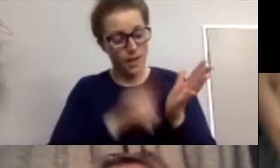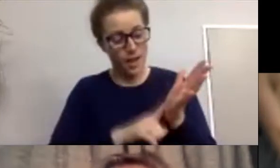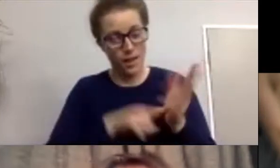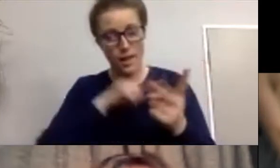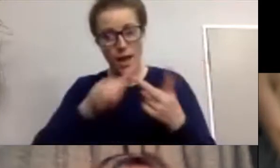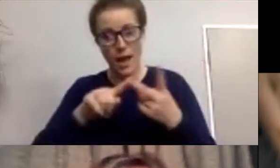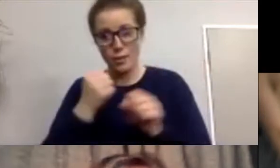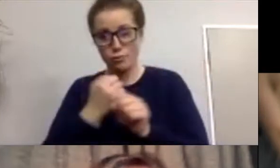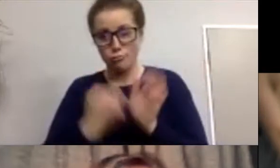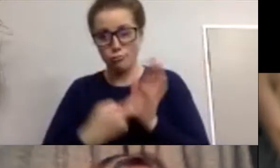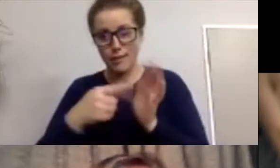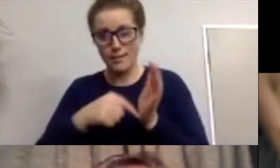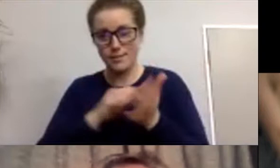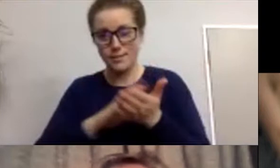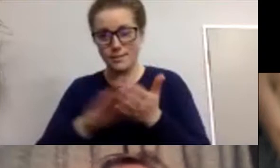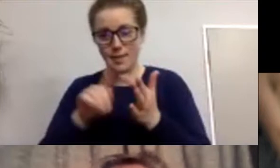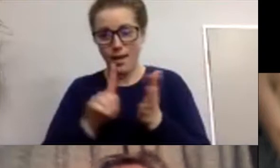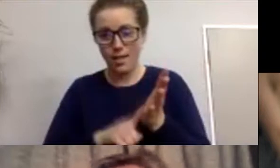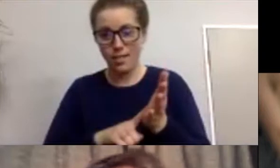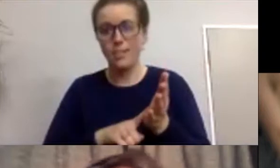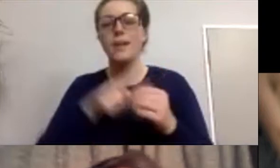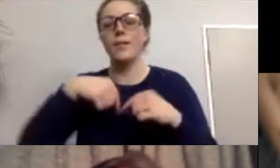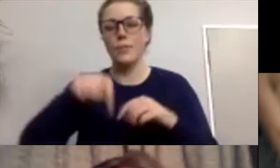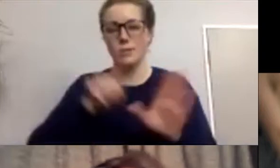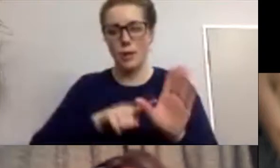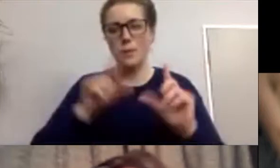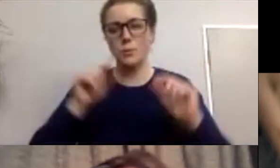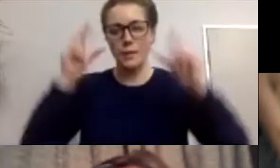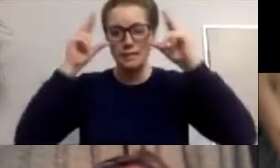we're doing Sleeping Beauty so this is one of my favorite photos, it has